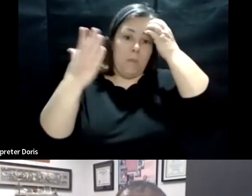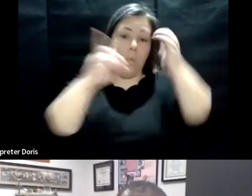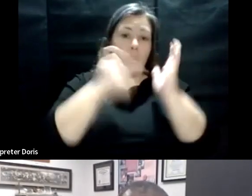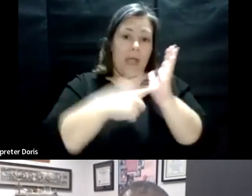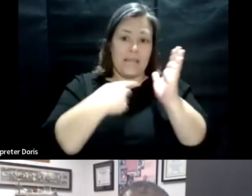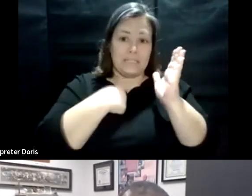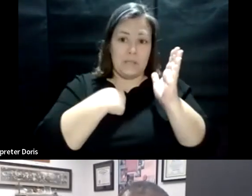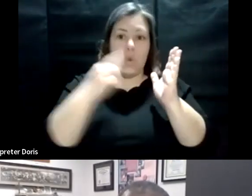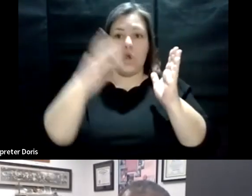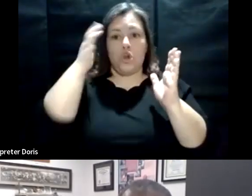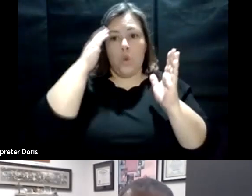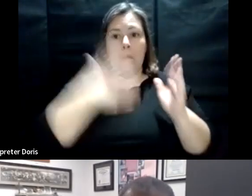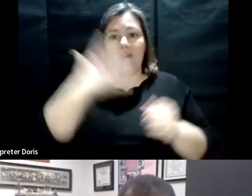That's my my introduction of who I am.